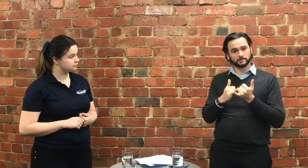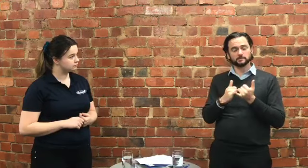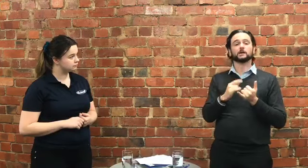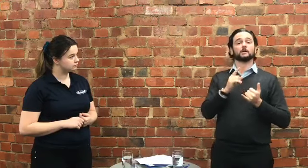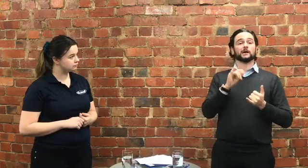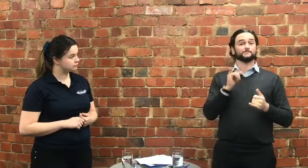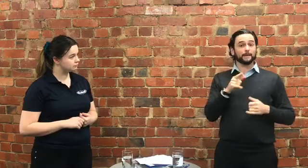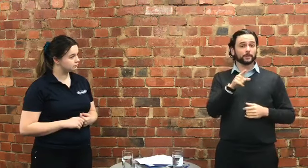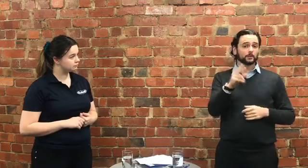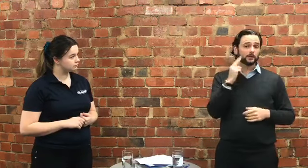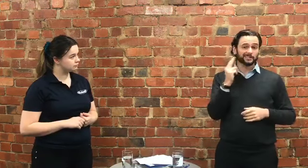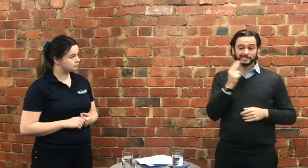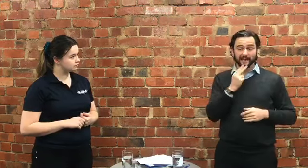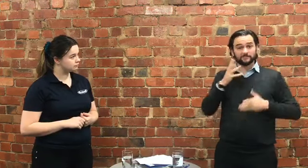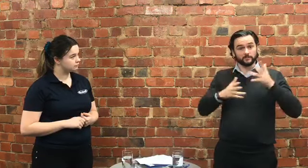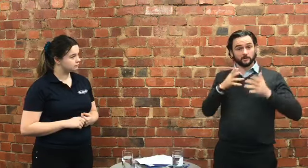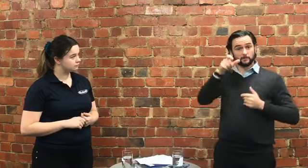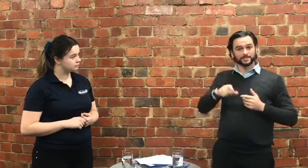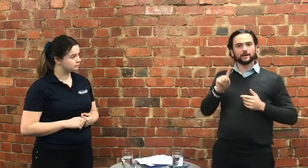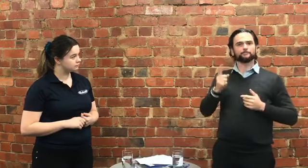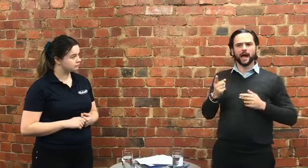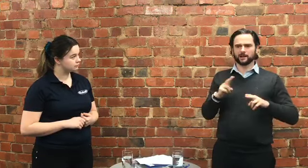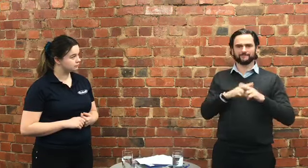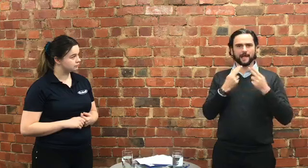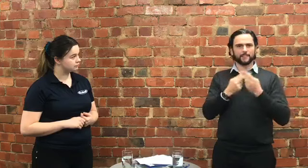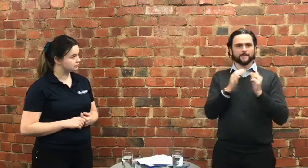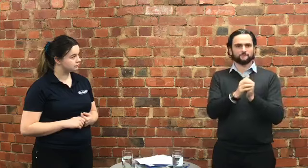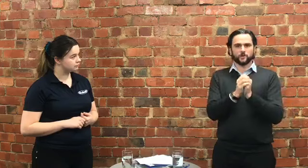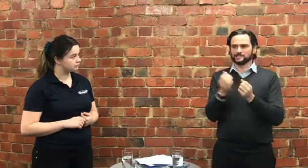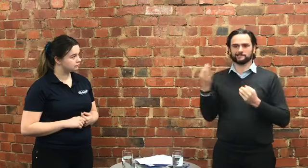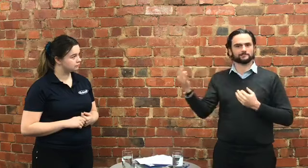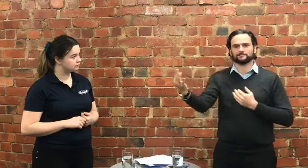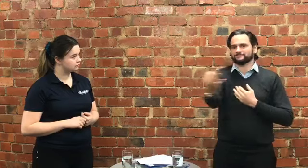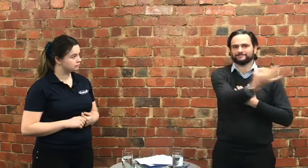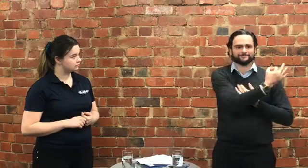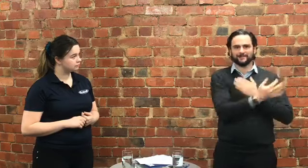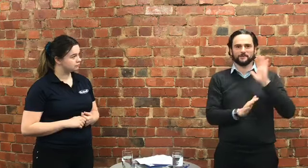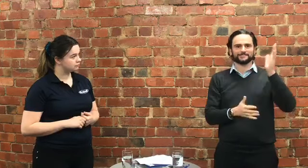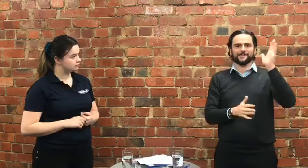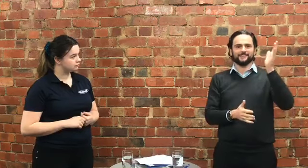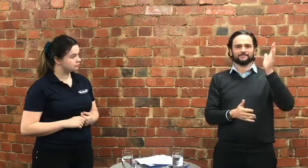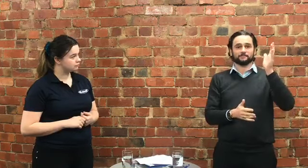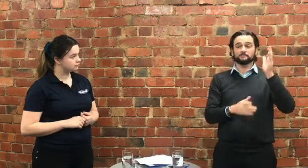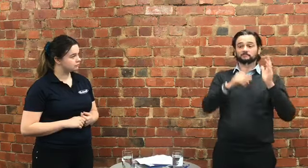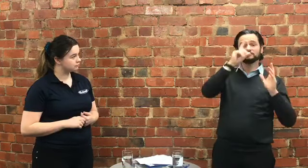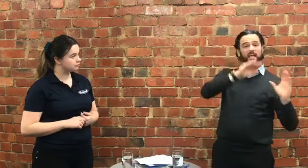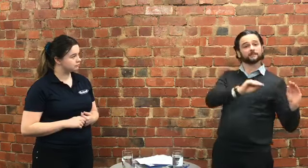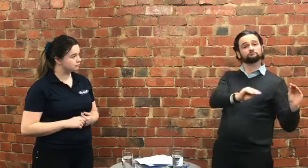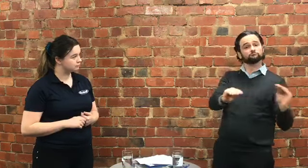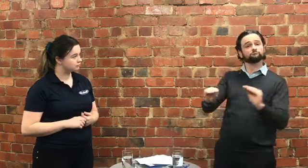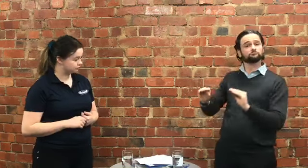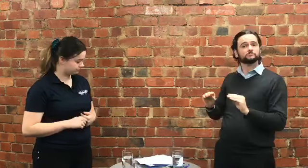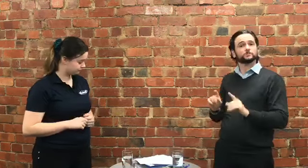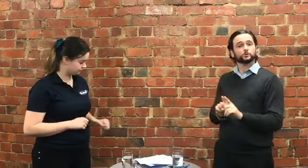so you can get that through the NDIS. You might be a deaf person, but your family and friends don't sign.